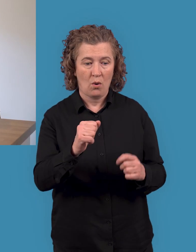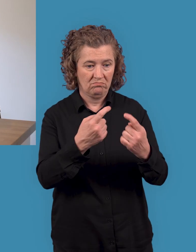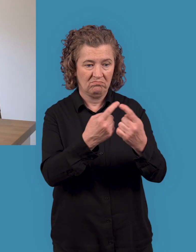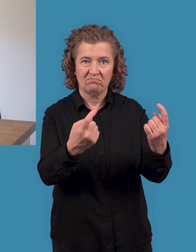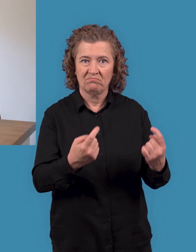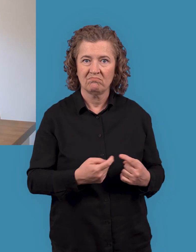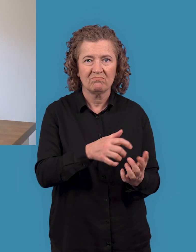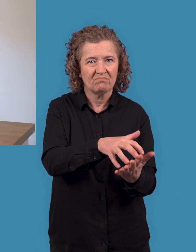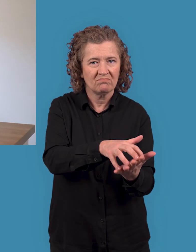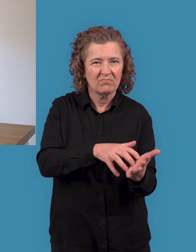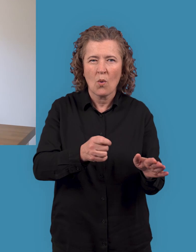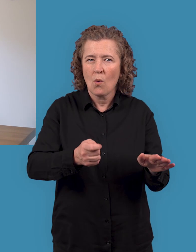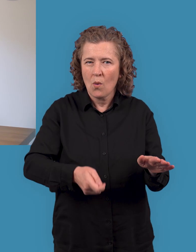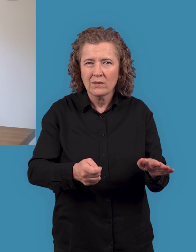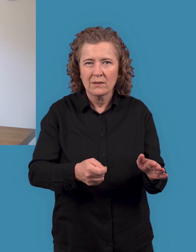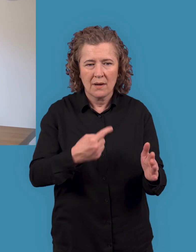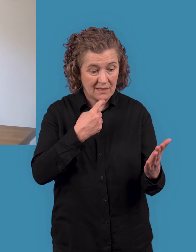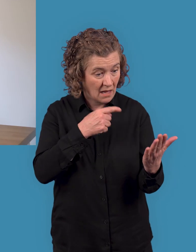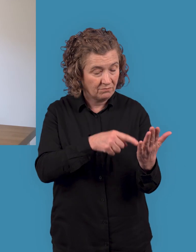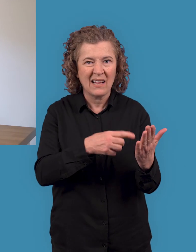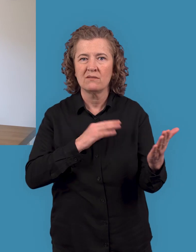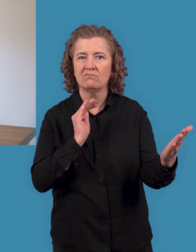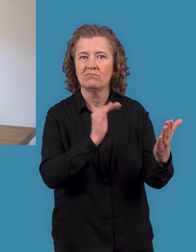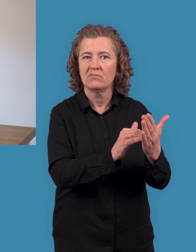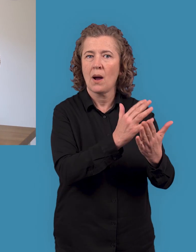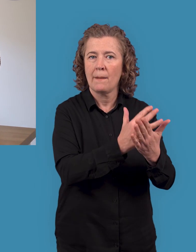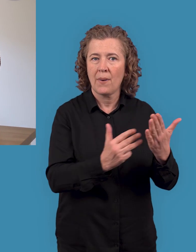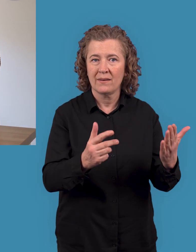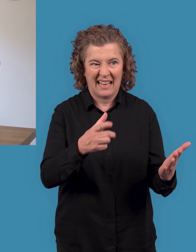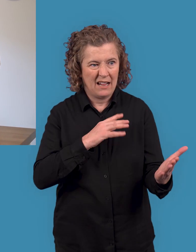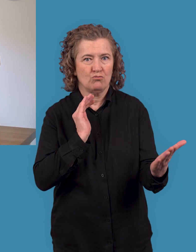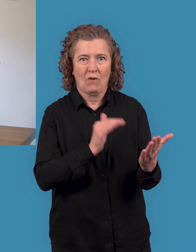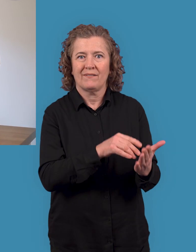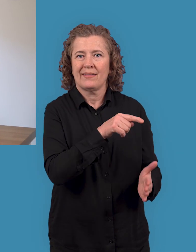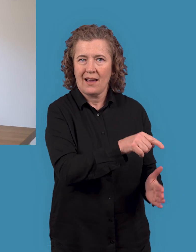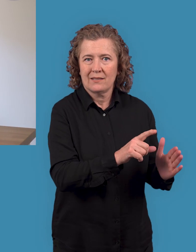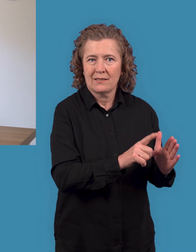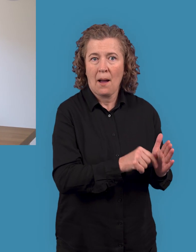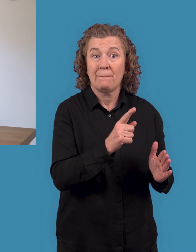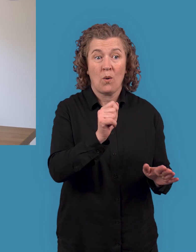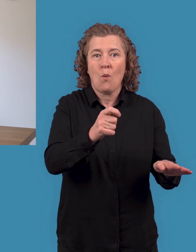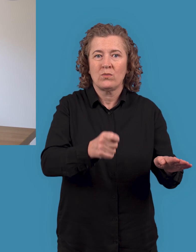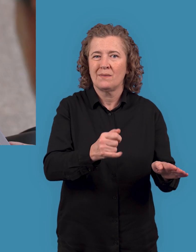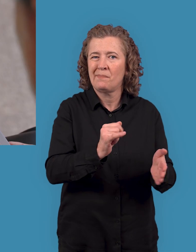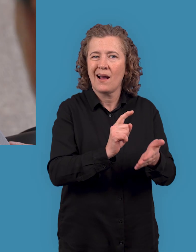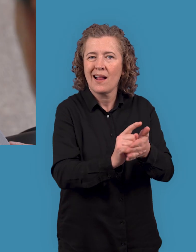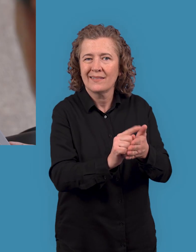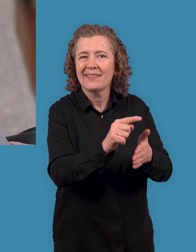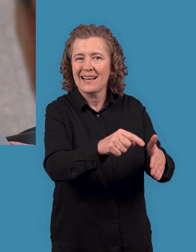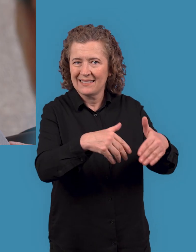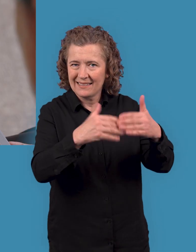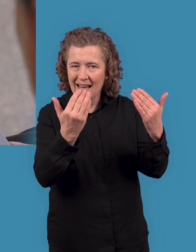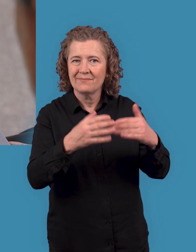Your court documents might say to get there at 9.30. You’ll need to arrive then but your hearing could be much later.